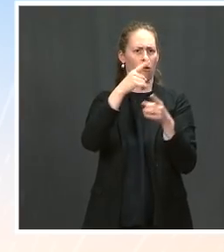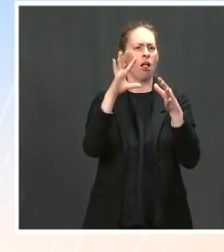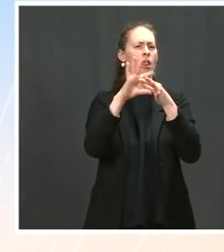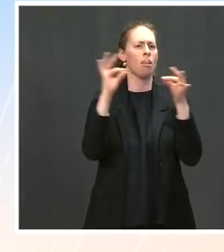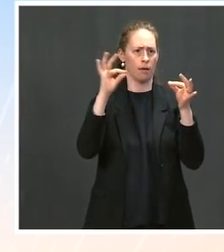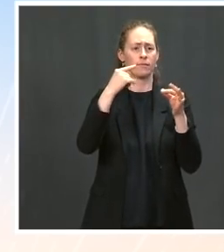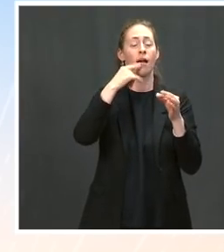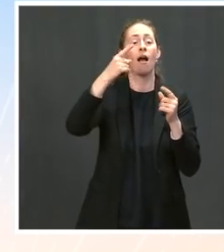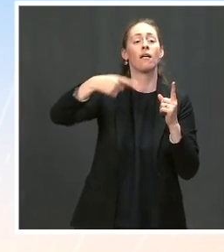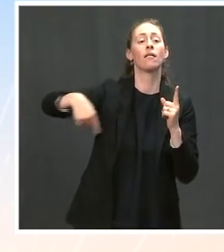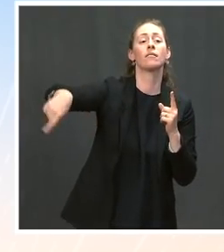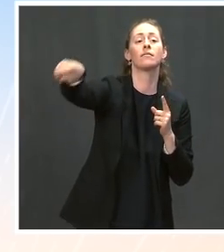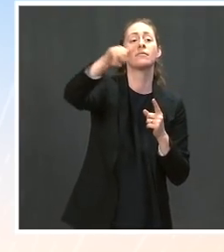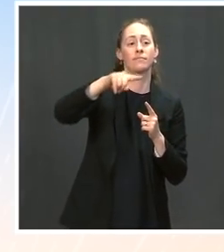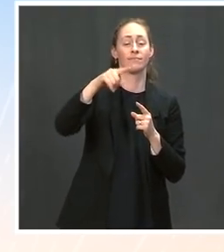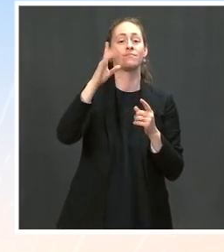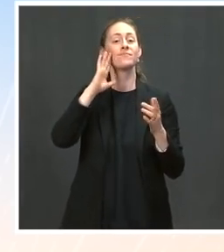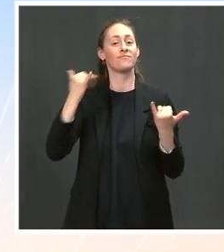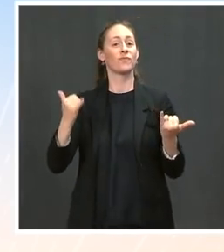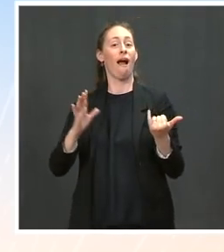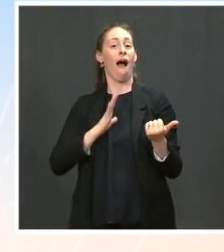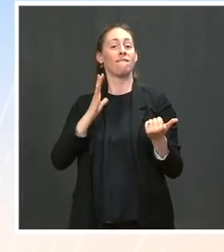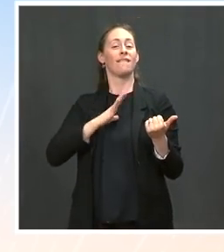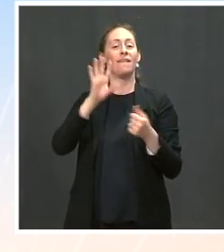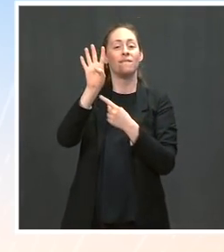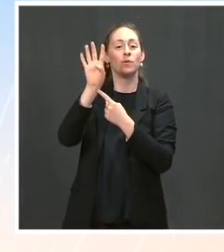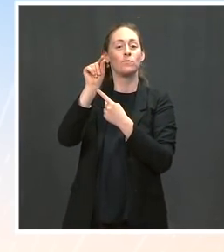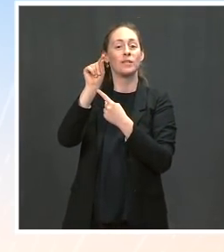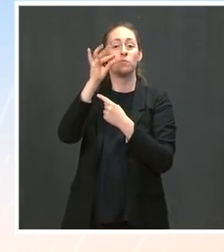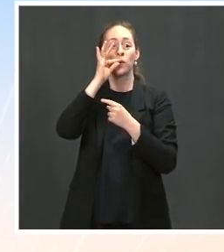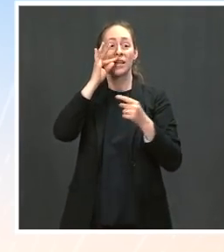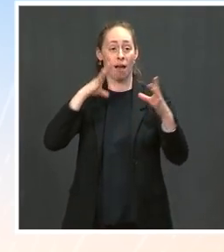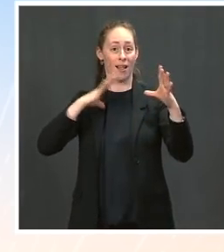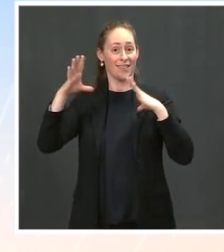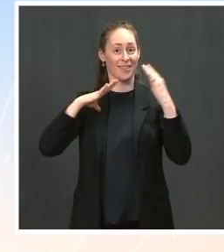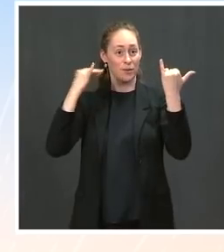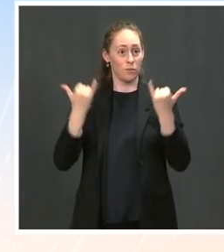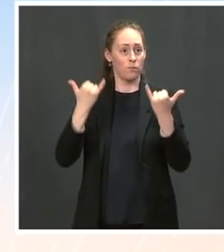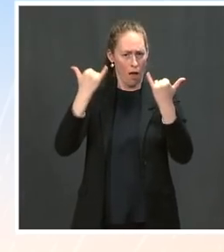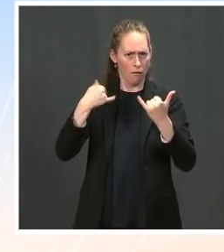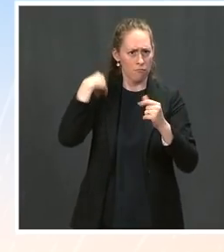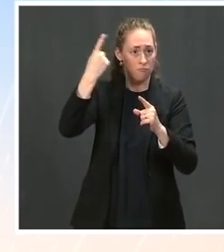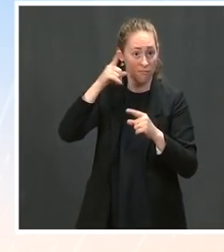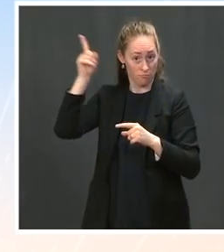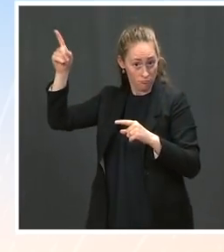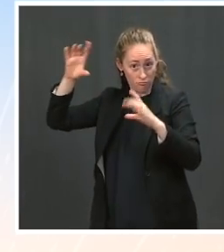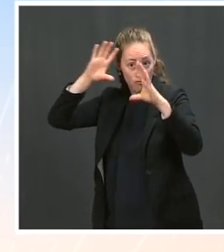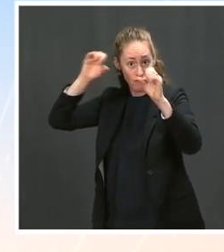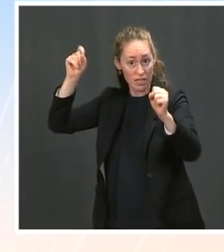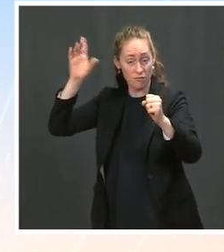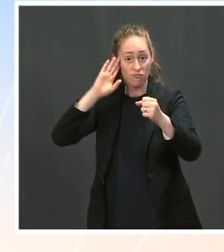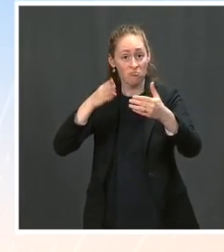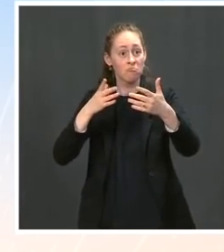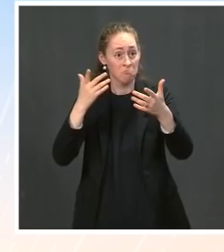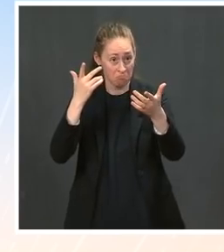And he said that he now supports legalizing marijuana on a national level. Is this something that President Biden would support?